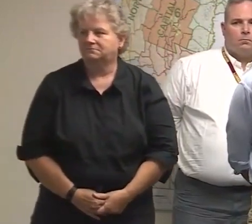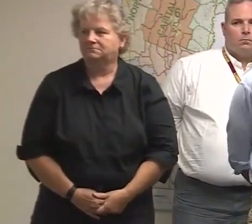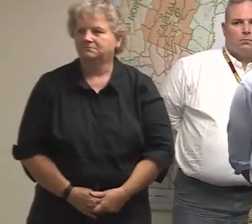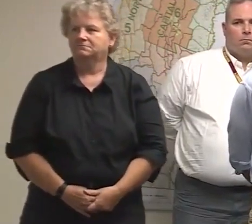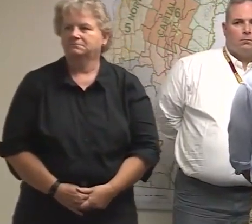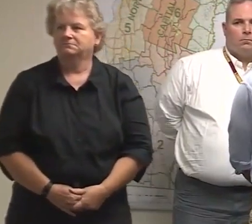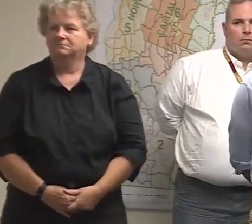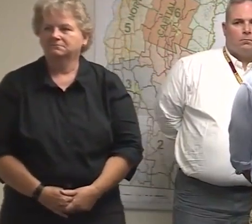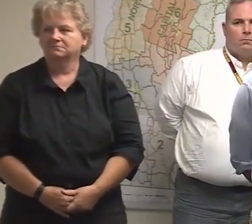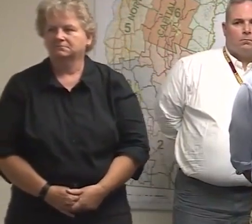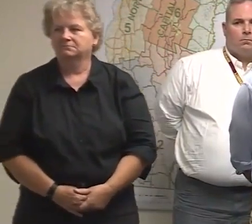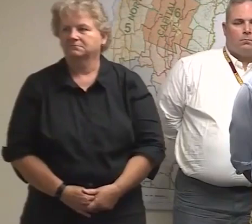BE IF THE WEATHER CHANGES.